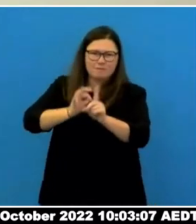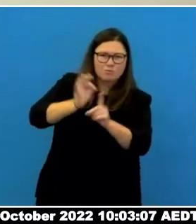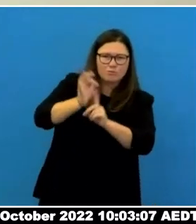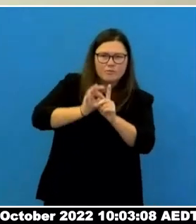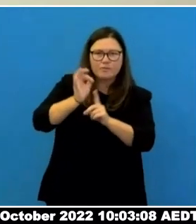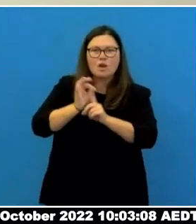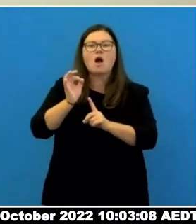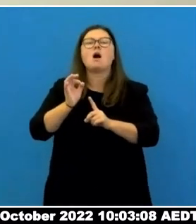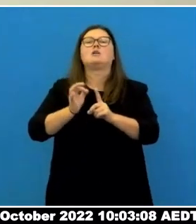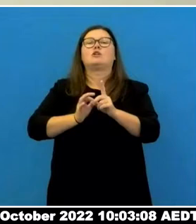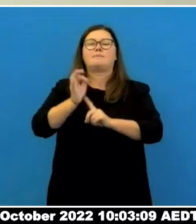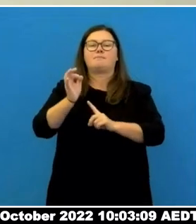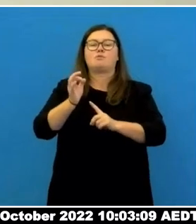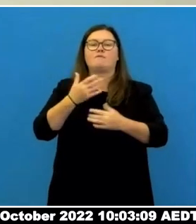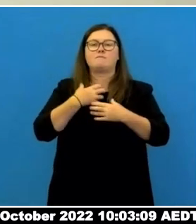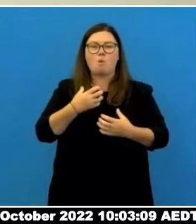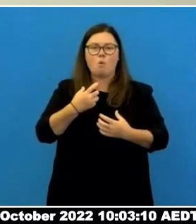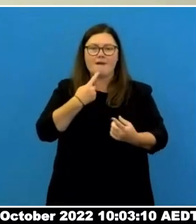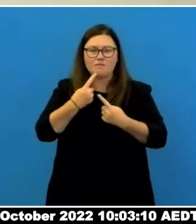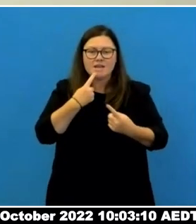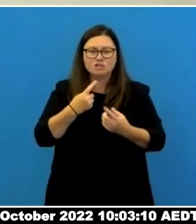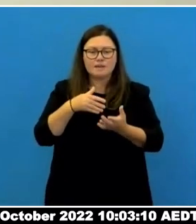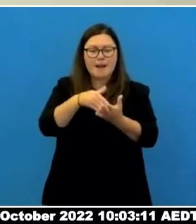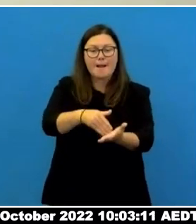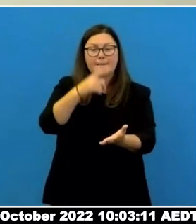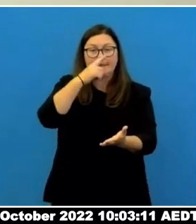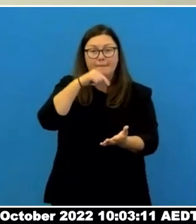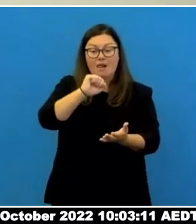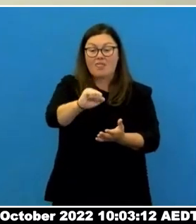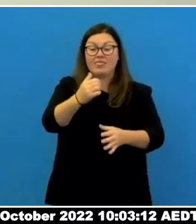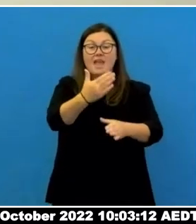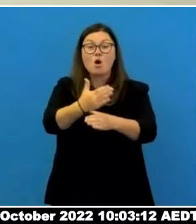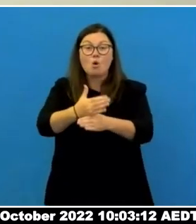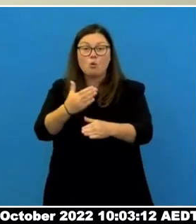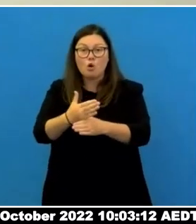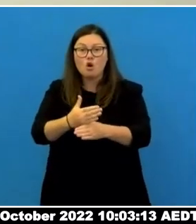and challenge racism in their workplaces, communities and schools.